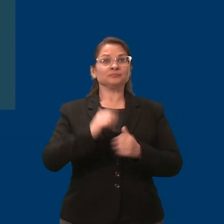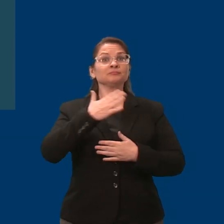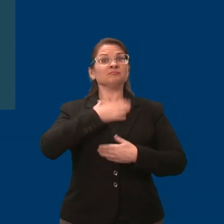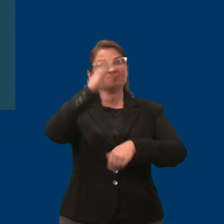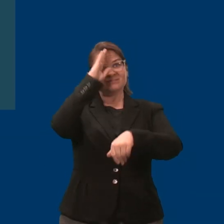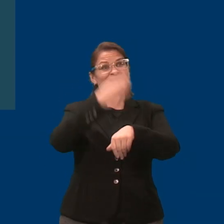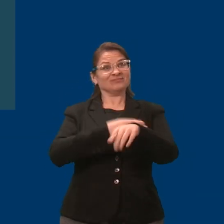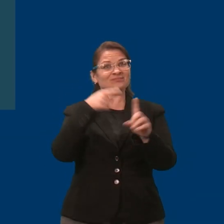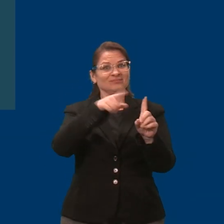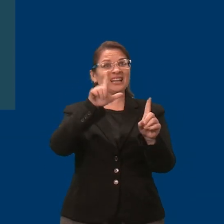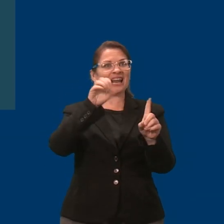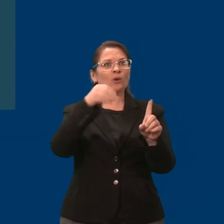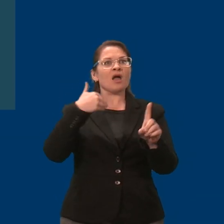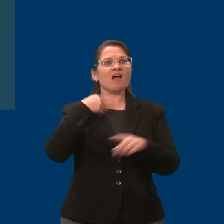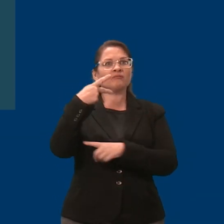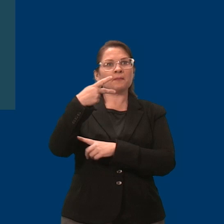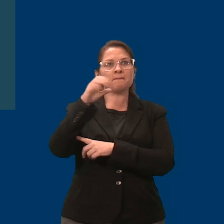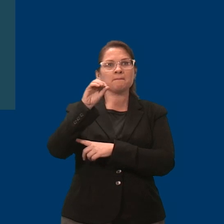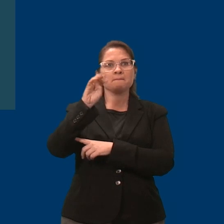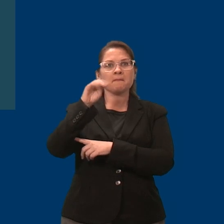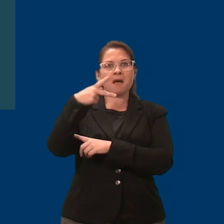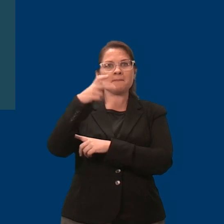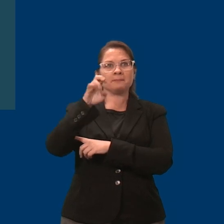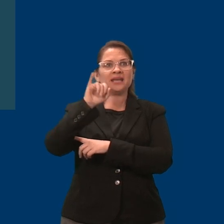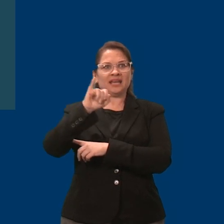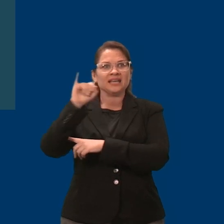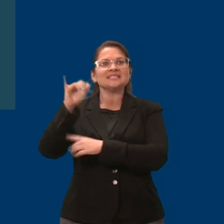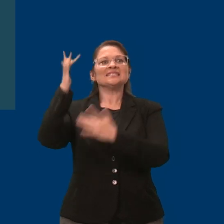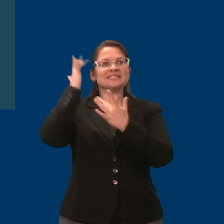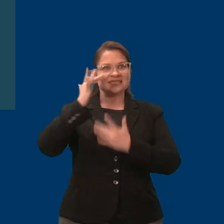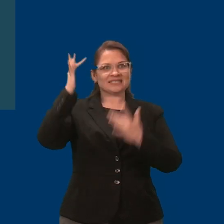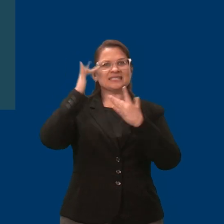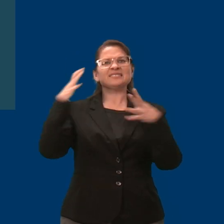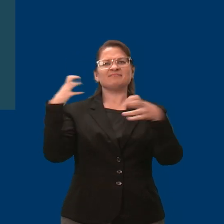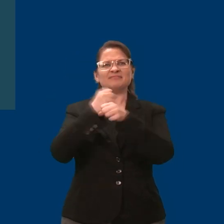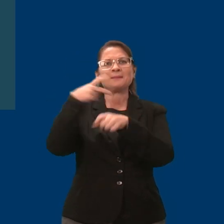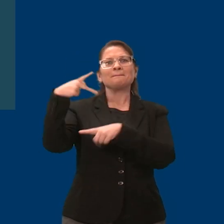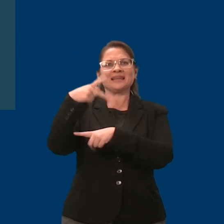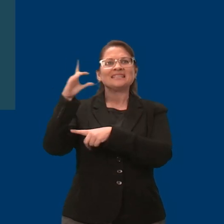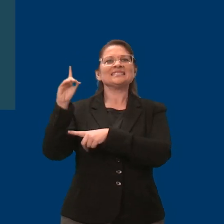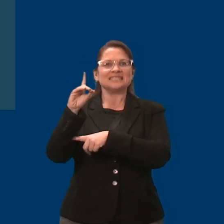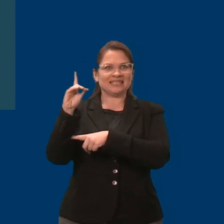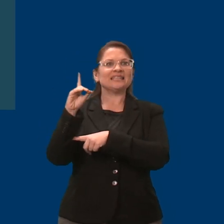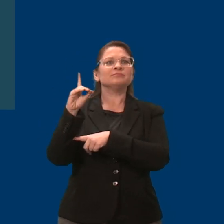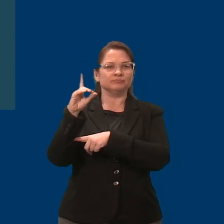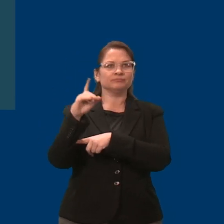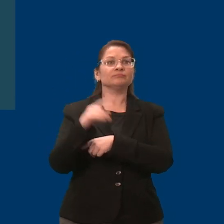Pompe Disease affects one in 40,000 people. Leo was born on May 17, 2016.